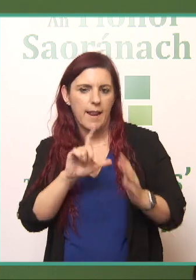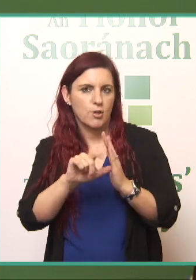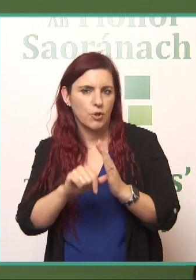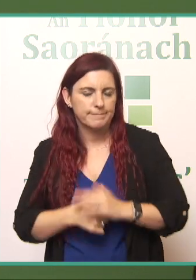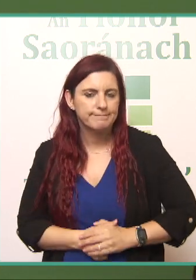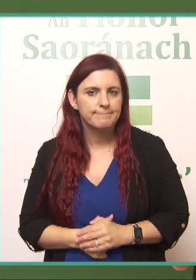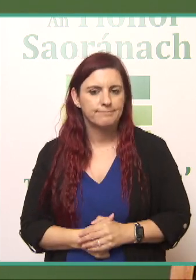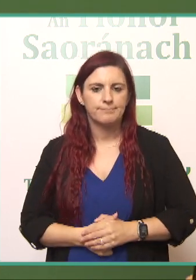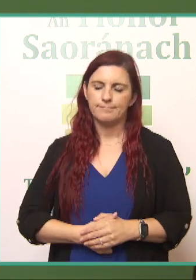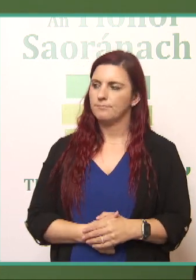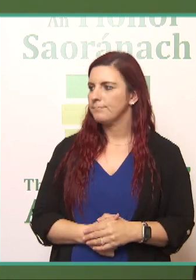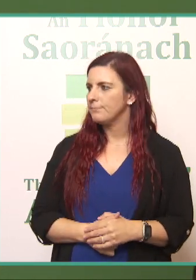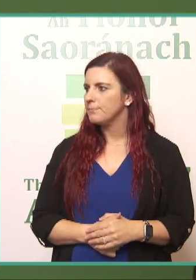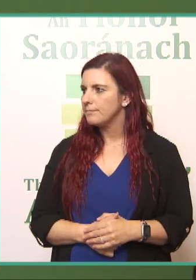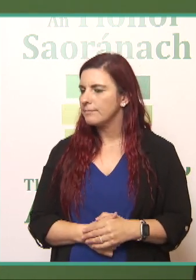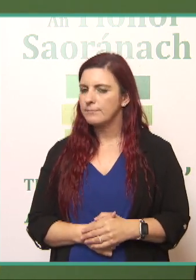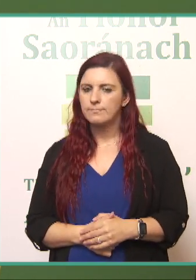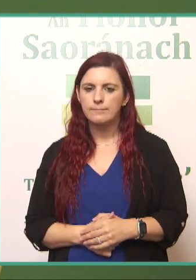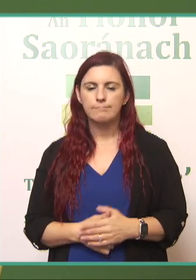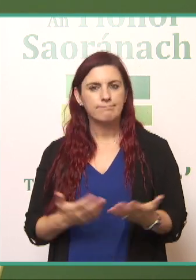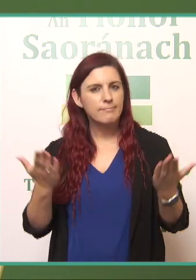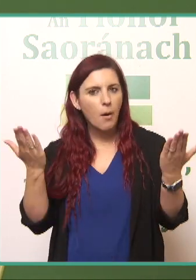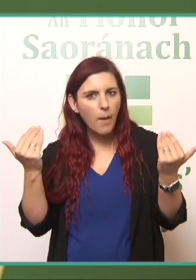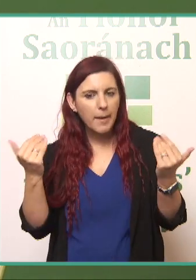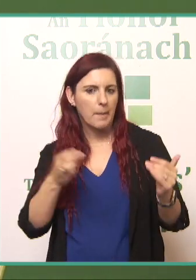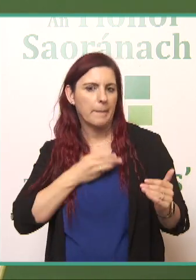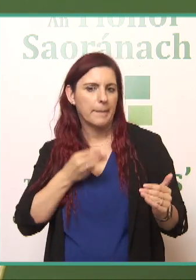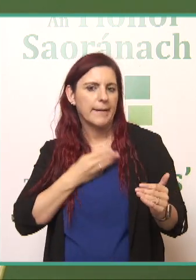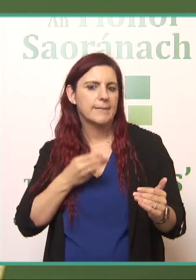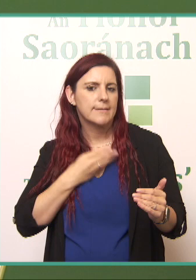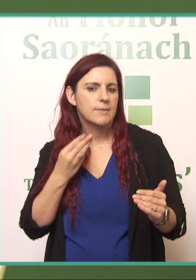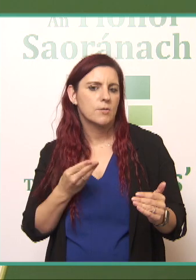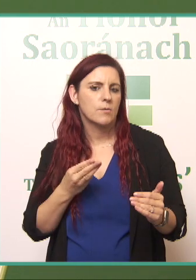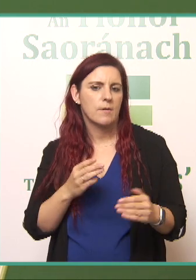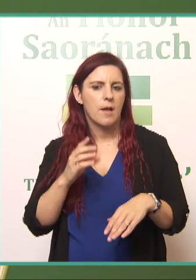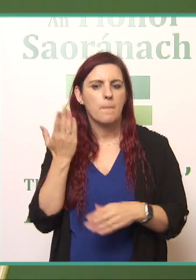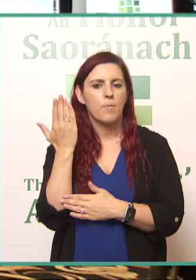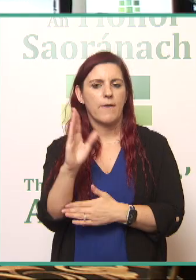um presentation section so please give a very warm citizens assembly welcome to Professor Lynn Dix